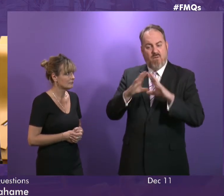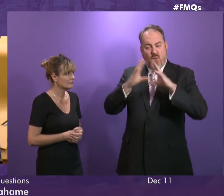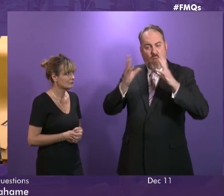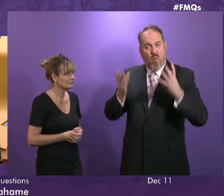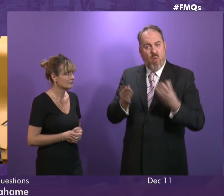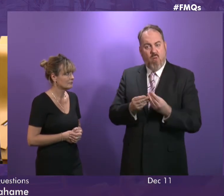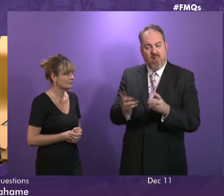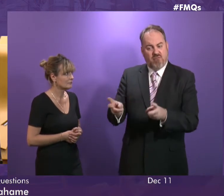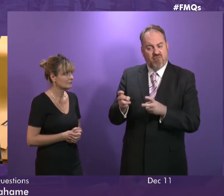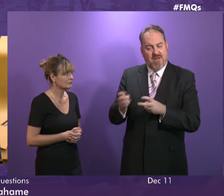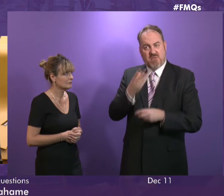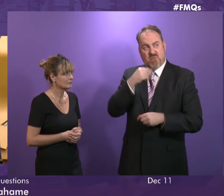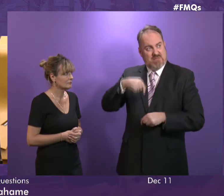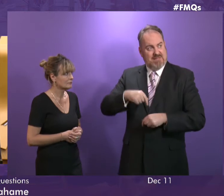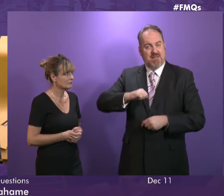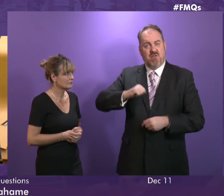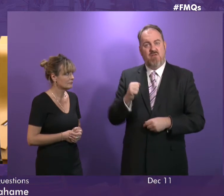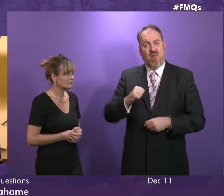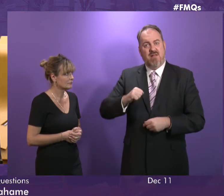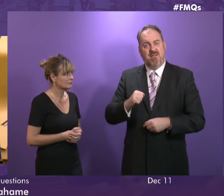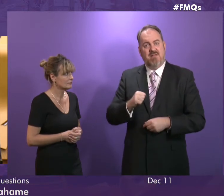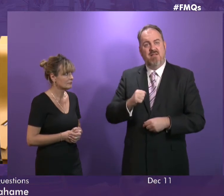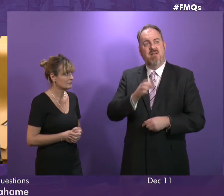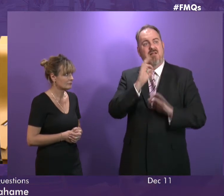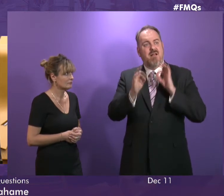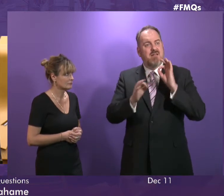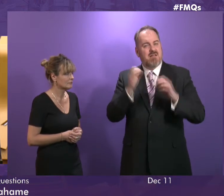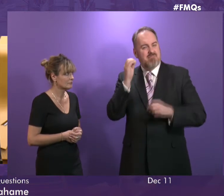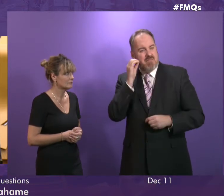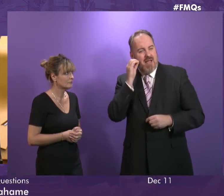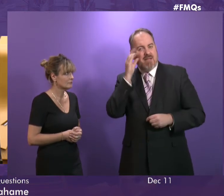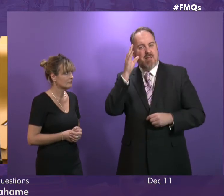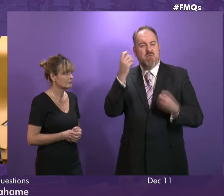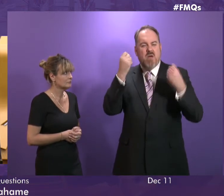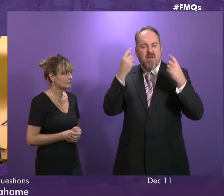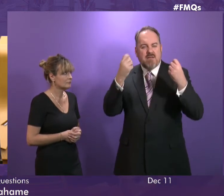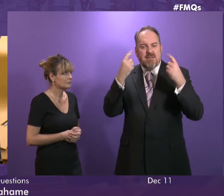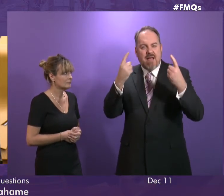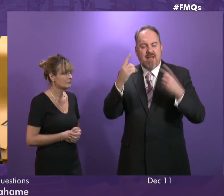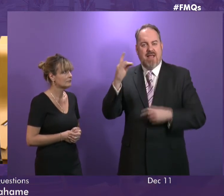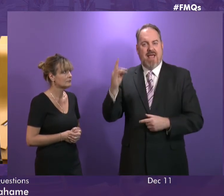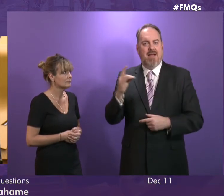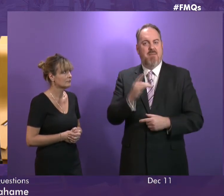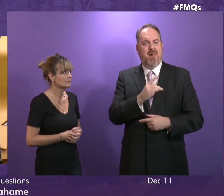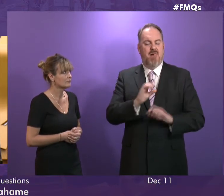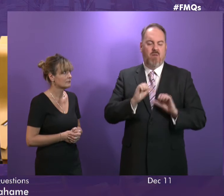done by academics who specialise in animal welfare, who would be disinterested parties?